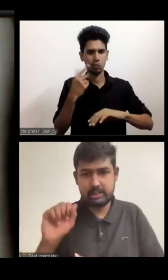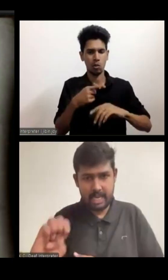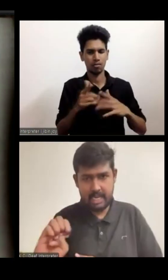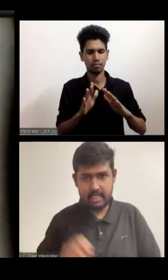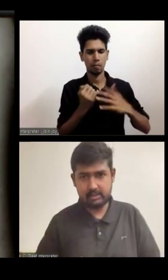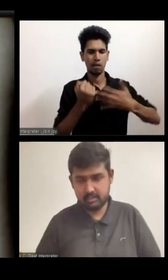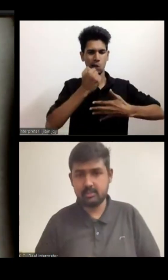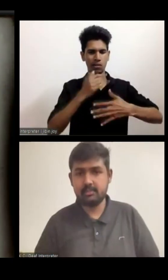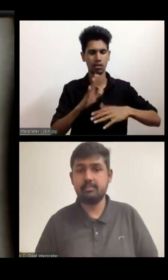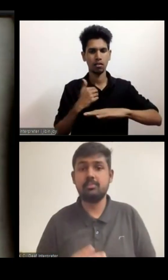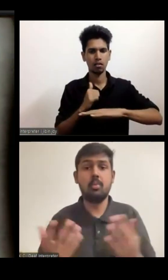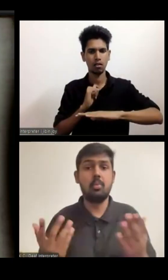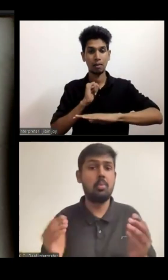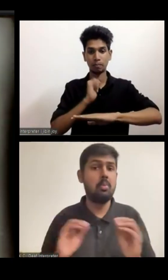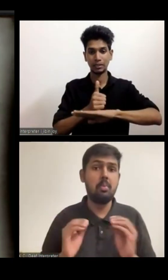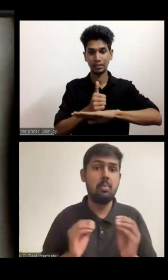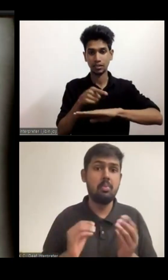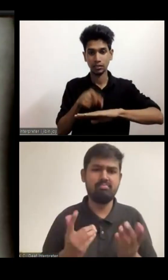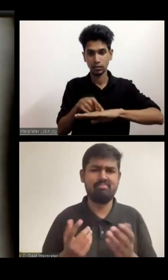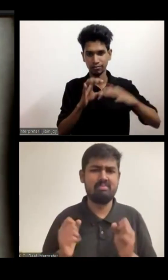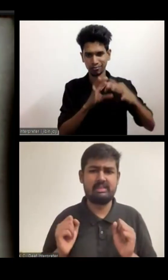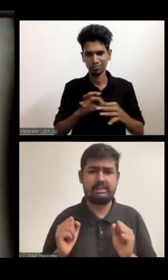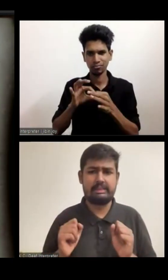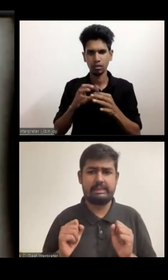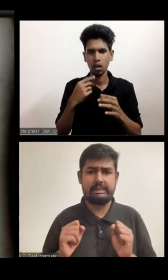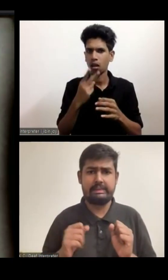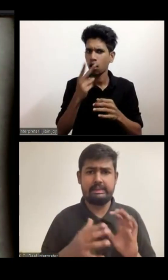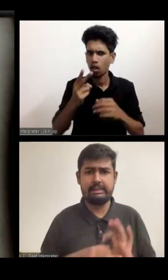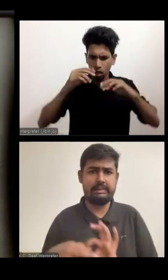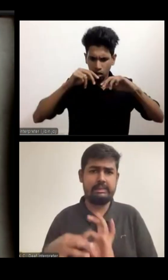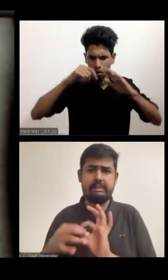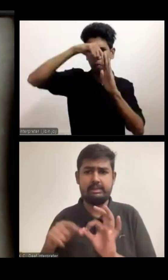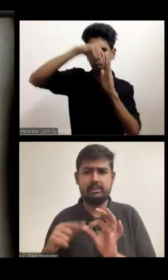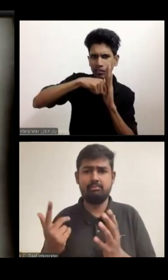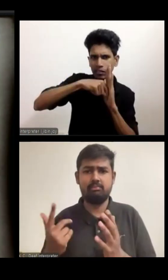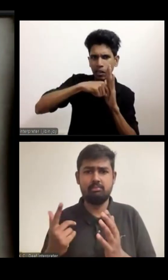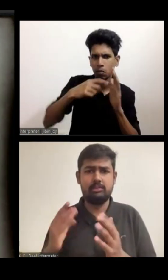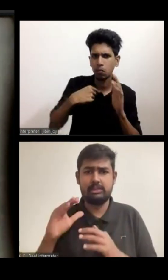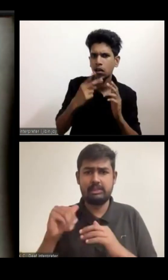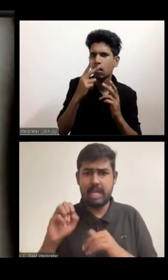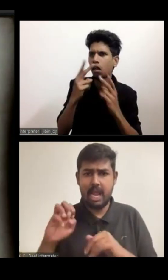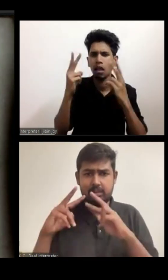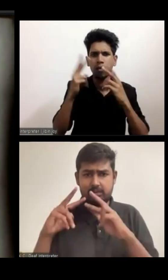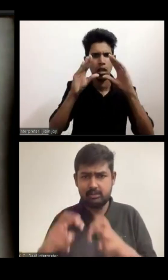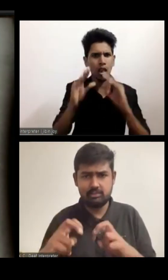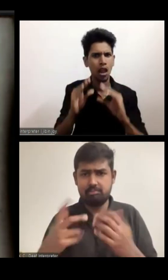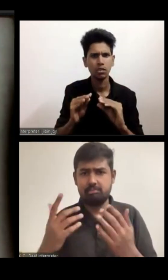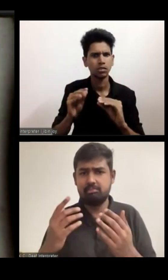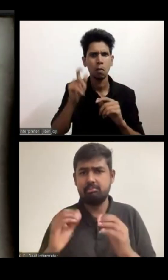Because there are no proper case study which has been published. Which are... Which can really give them an idea. Okay, these many... Are like...